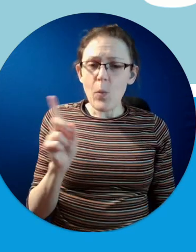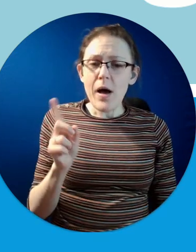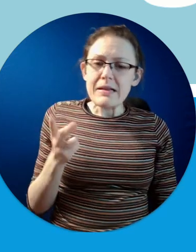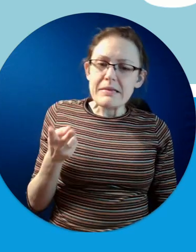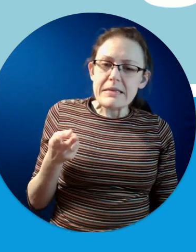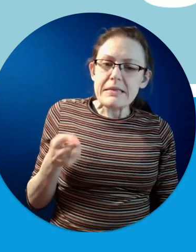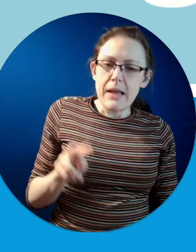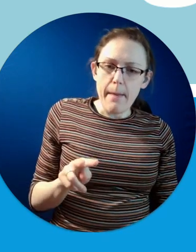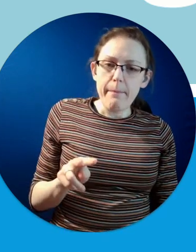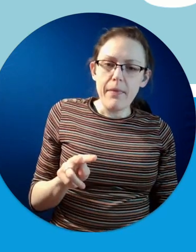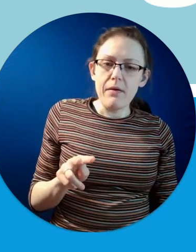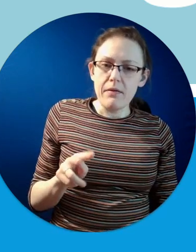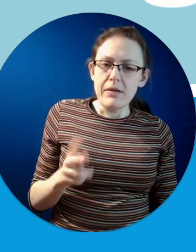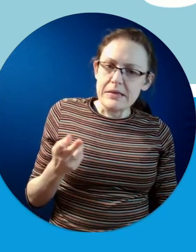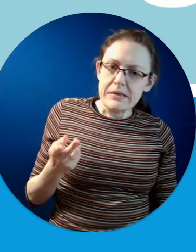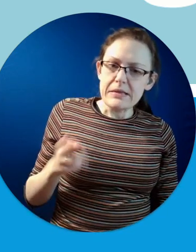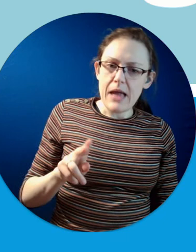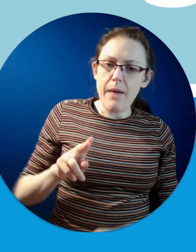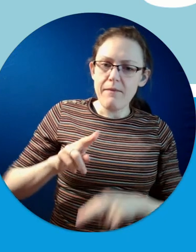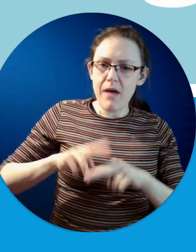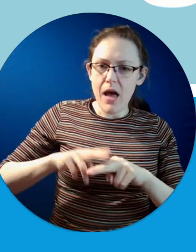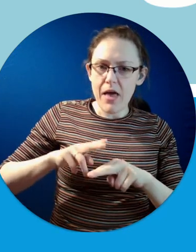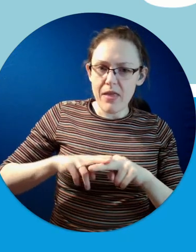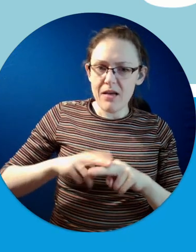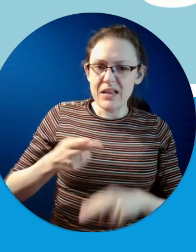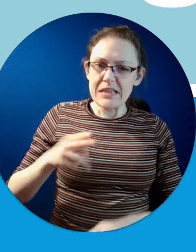Step, like Step father.